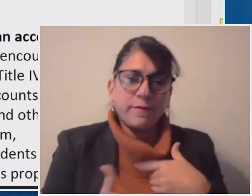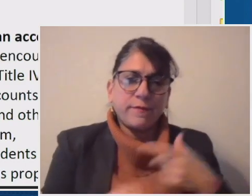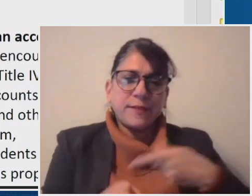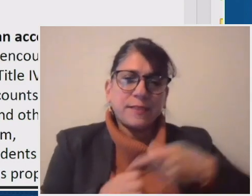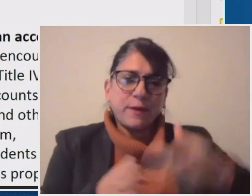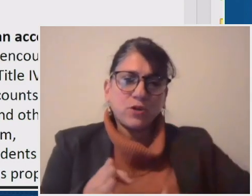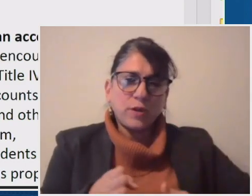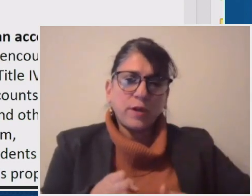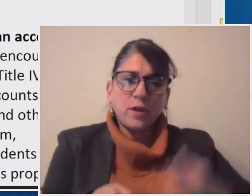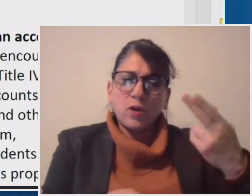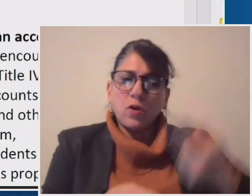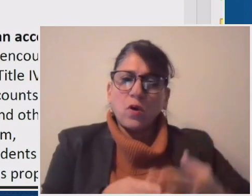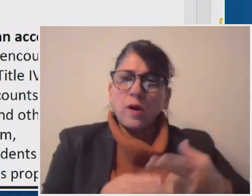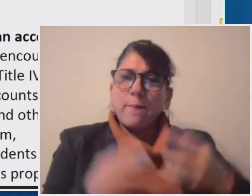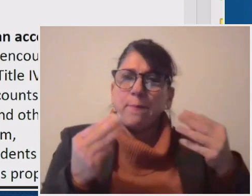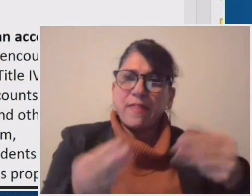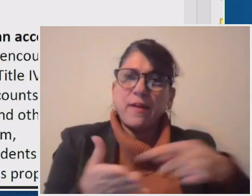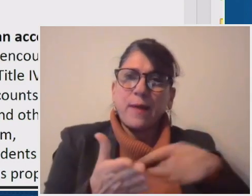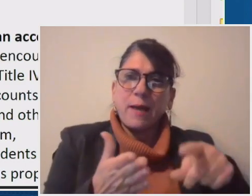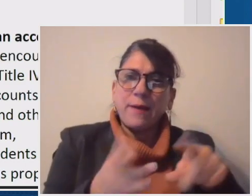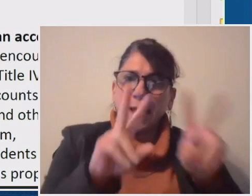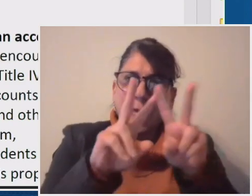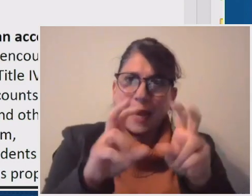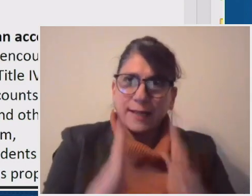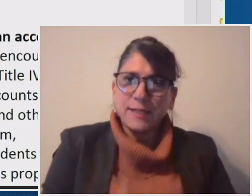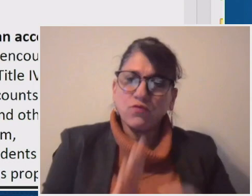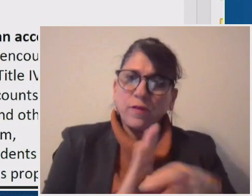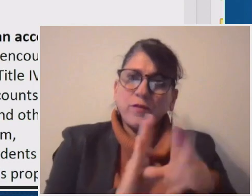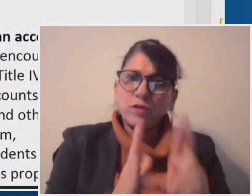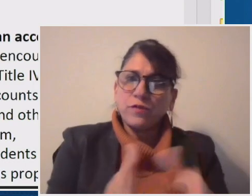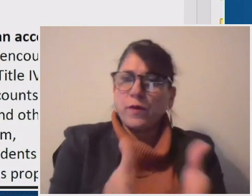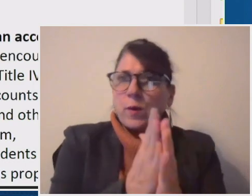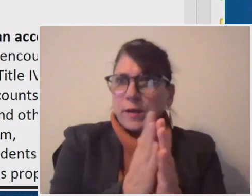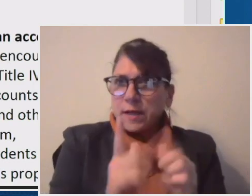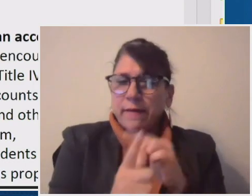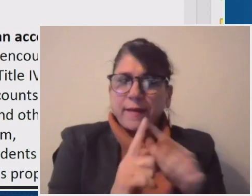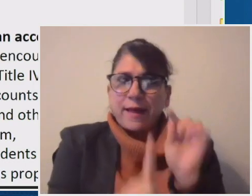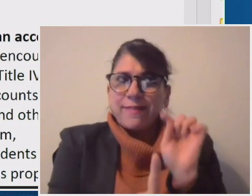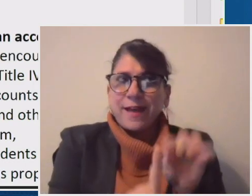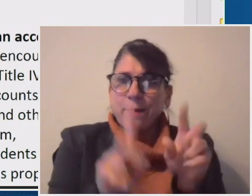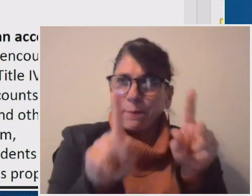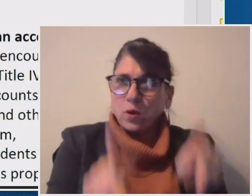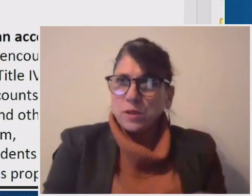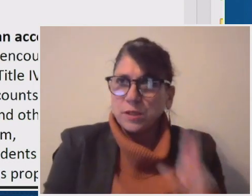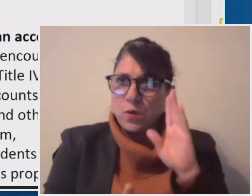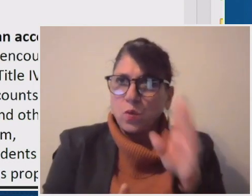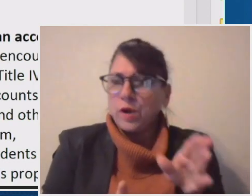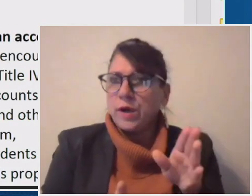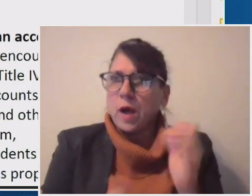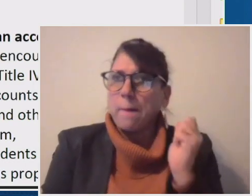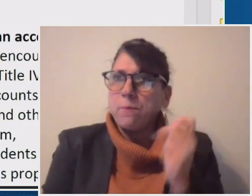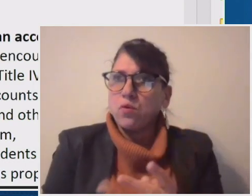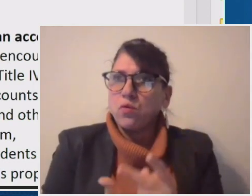analyst who reviews those requests, and then that person would either approve or reject that request.